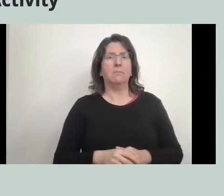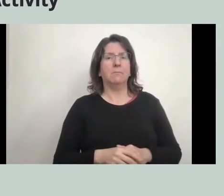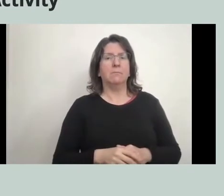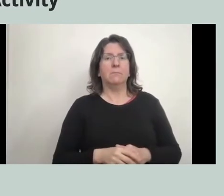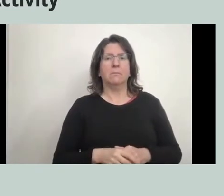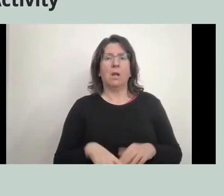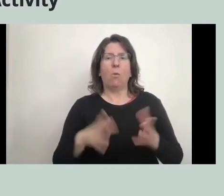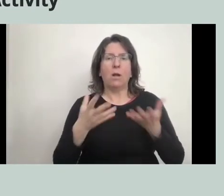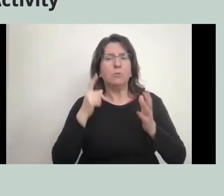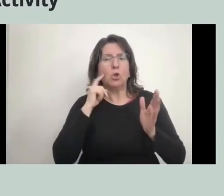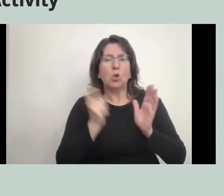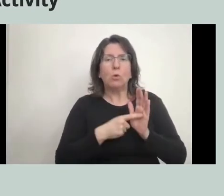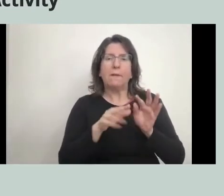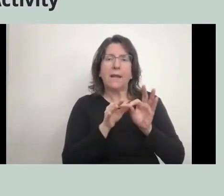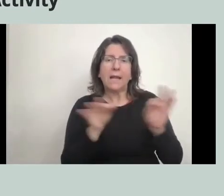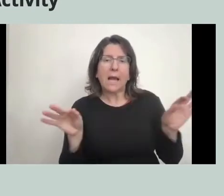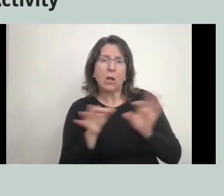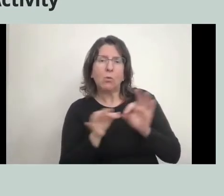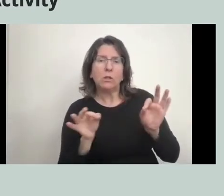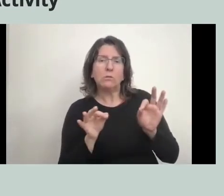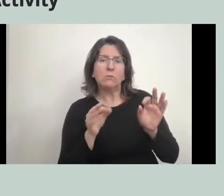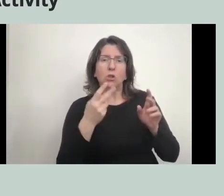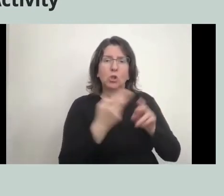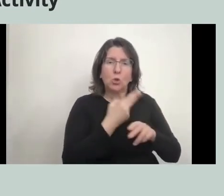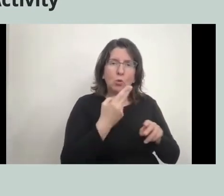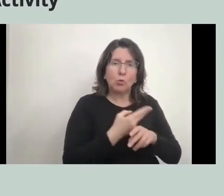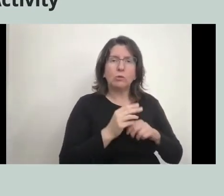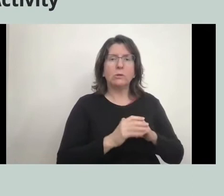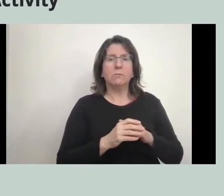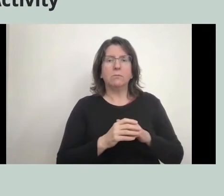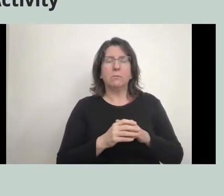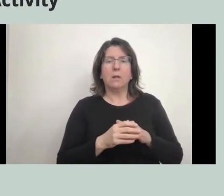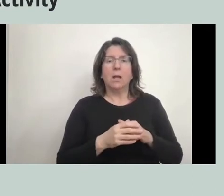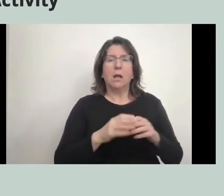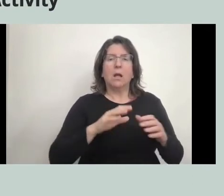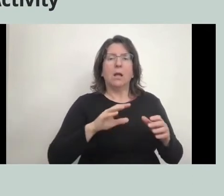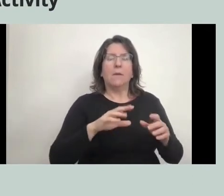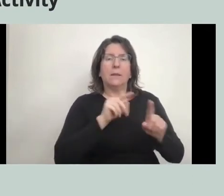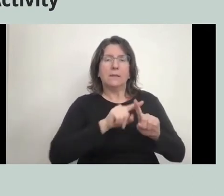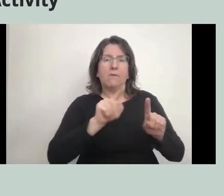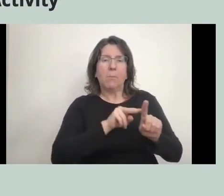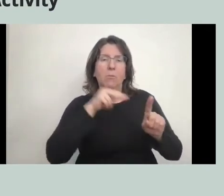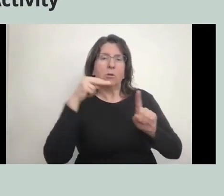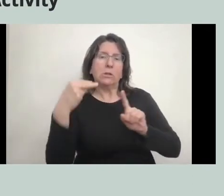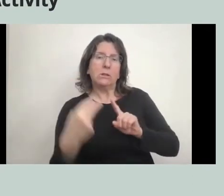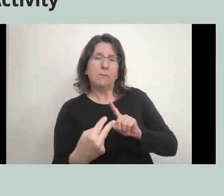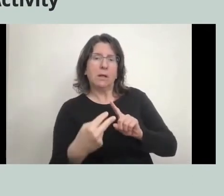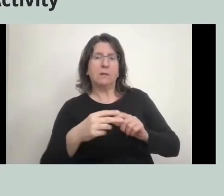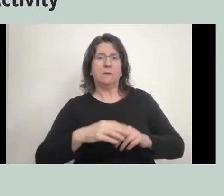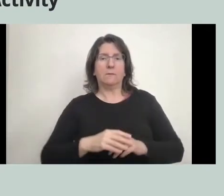I want them to 'notice' how the language is used for each of the characters - - how it represents different points of view.